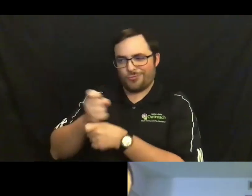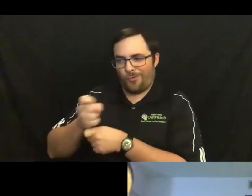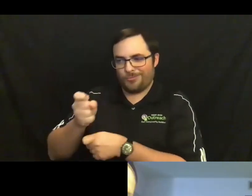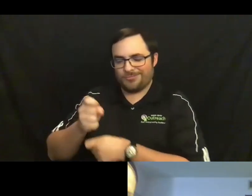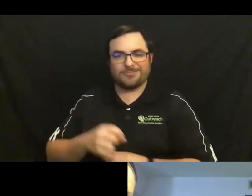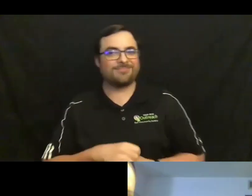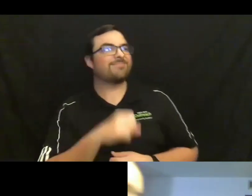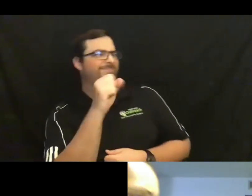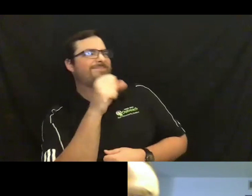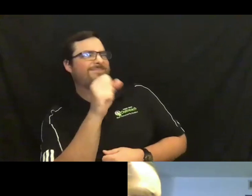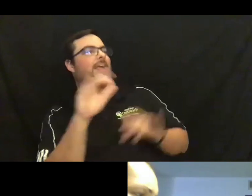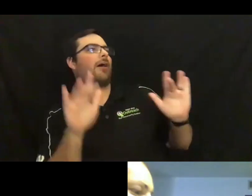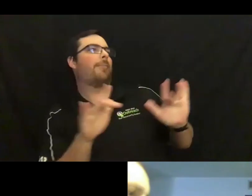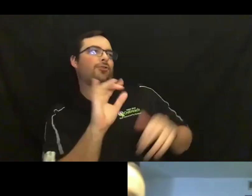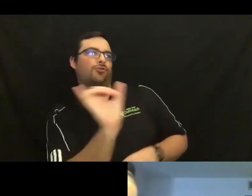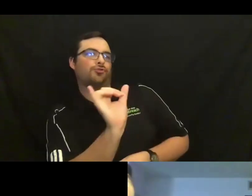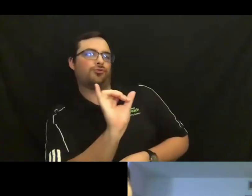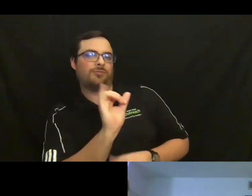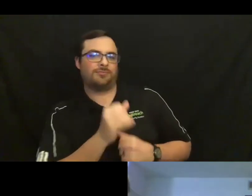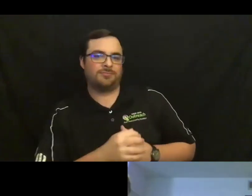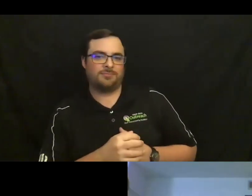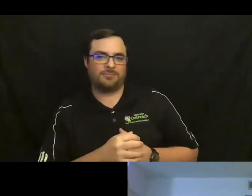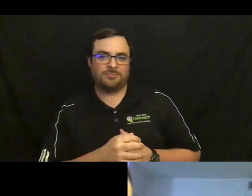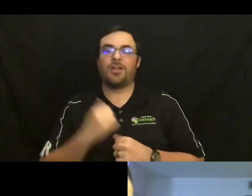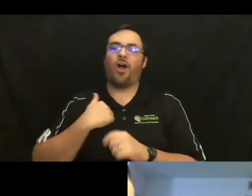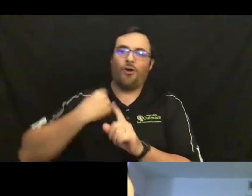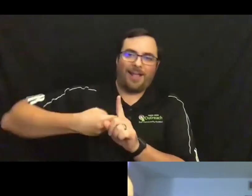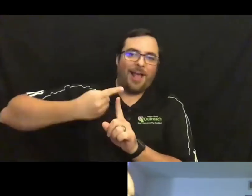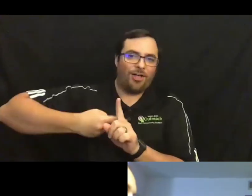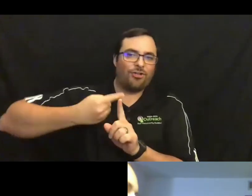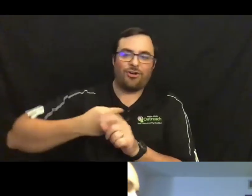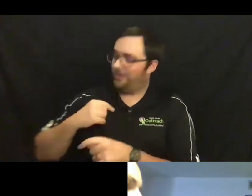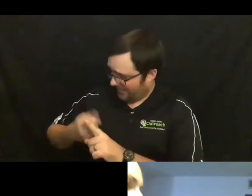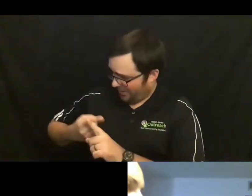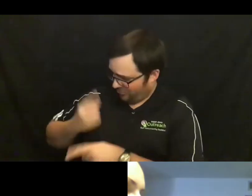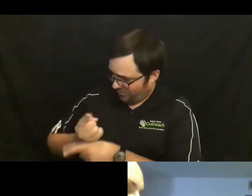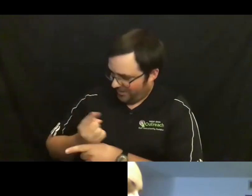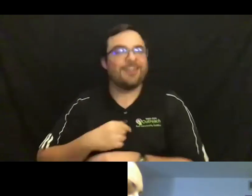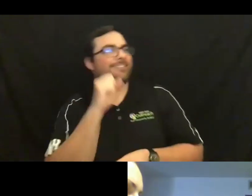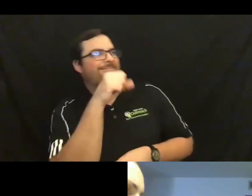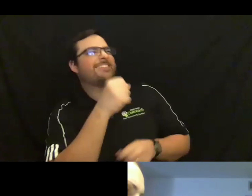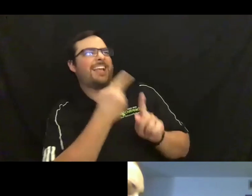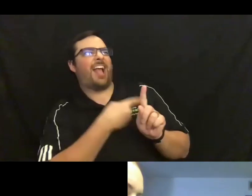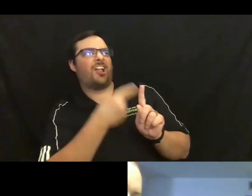Gavin: And computer Gavin's Mom: And the calendar. The Daily calendar.